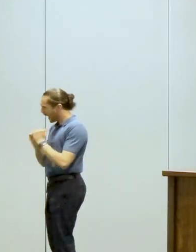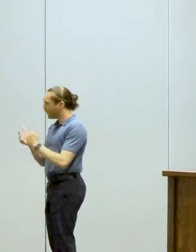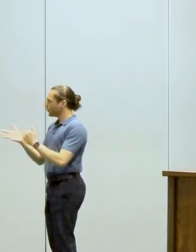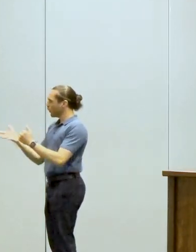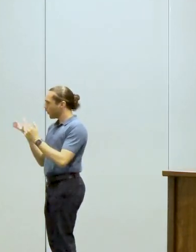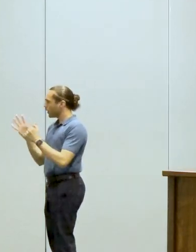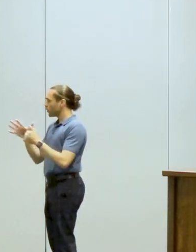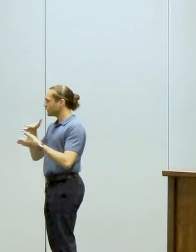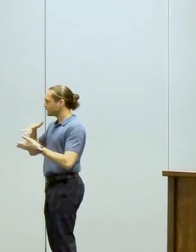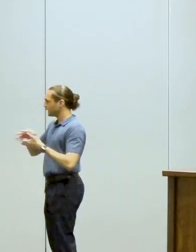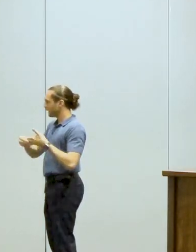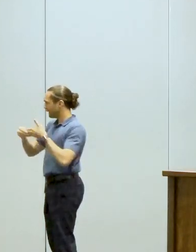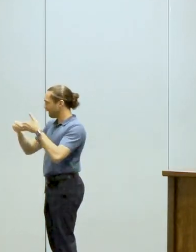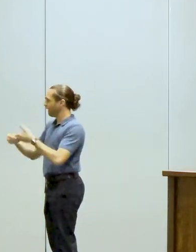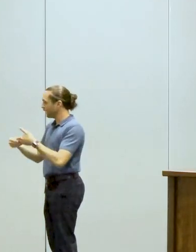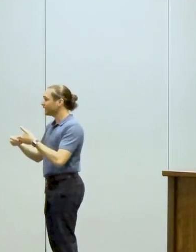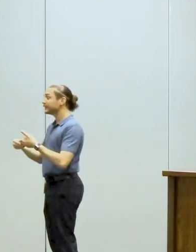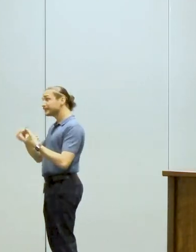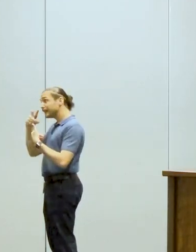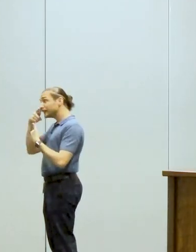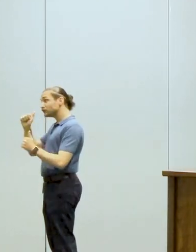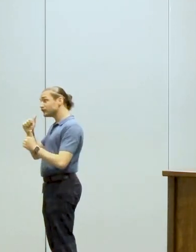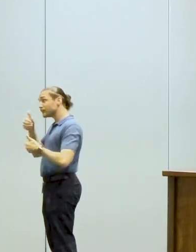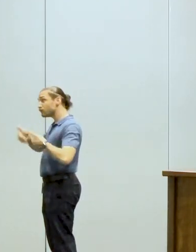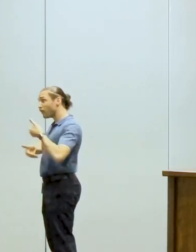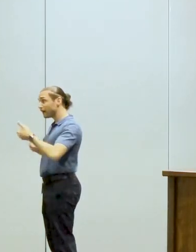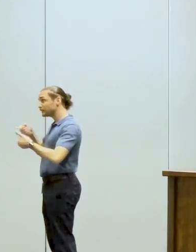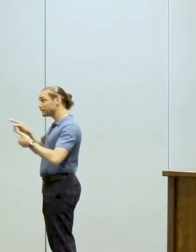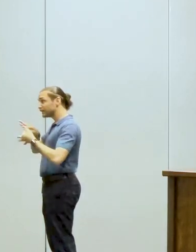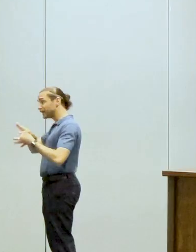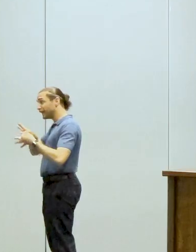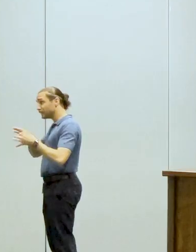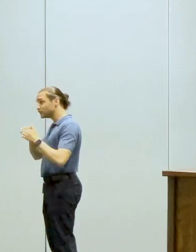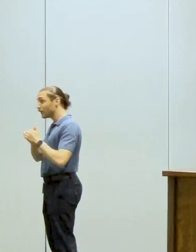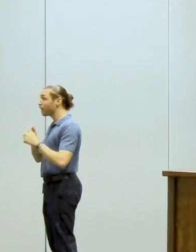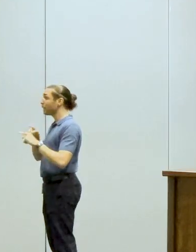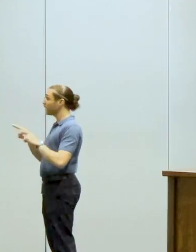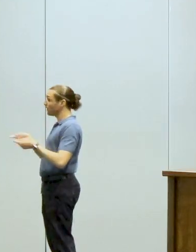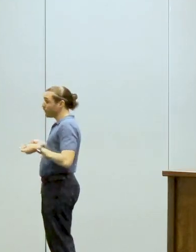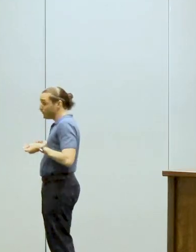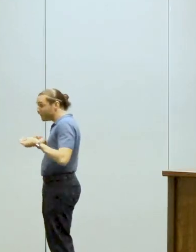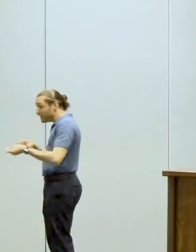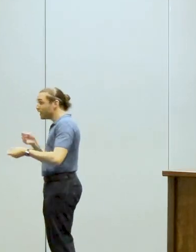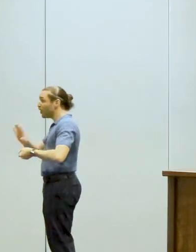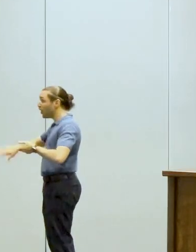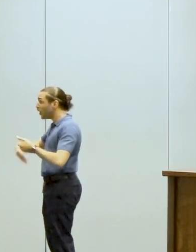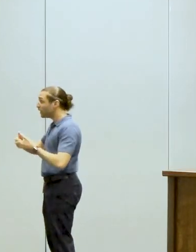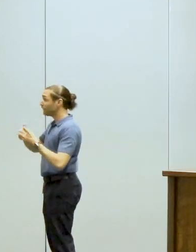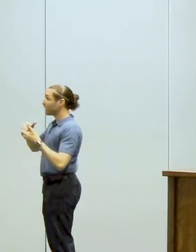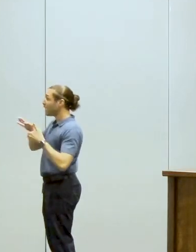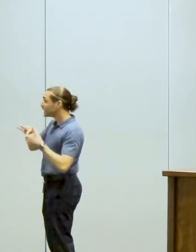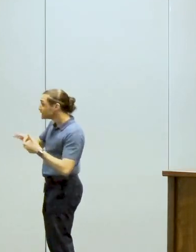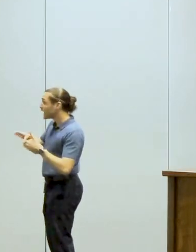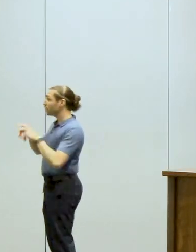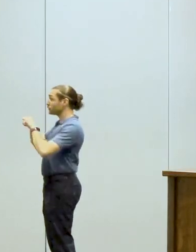of process. But you know, say, if you uploaded all the study content, the transcripts, all of those things you can say, create